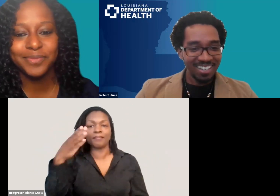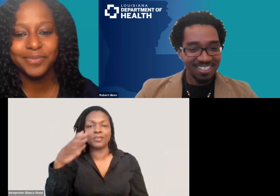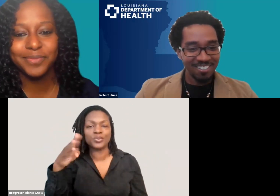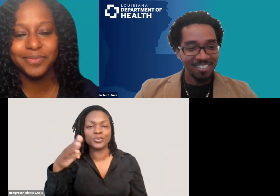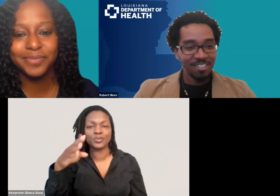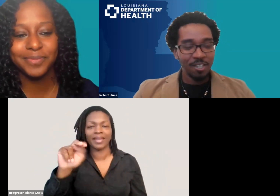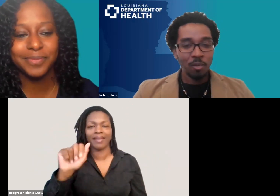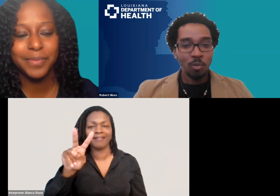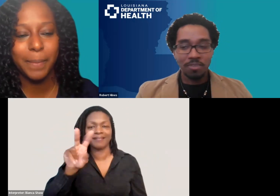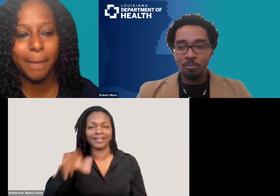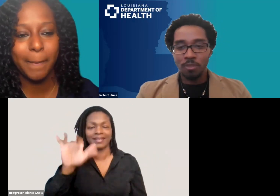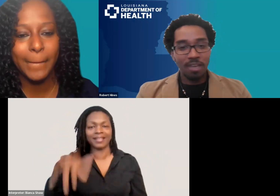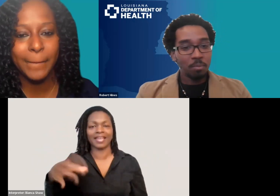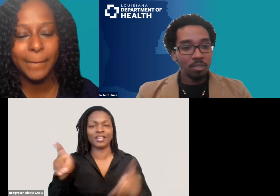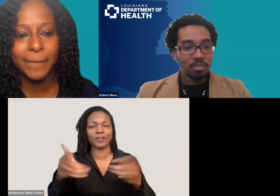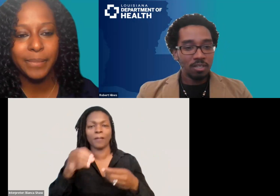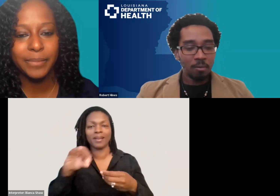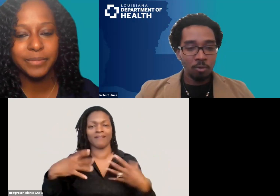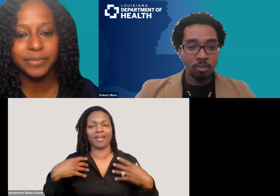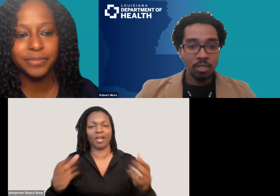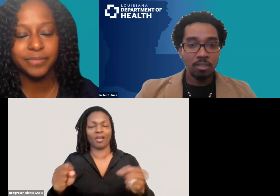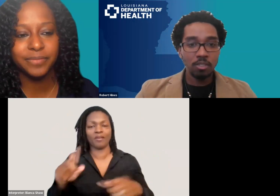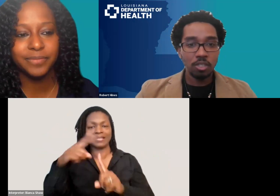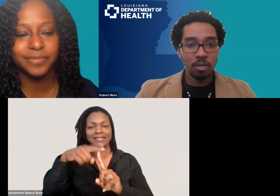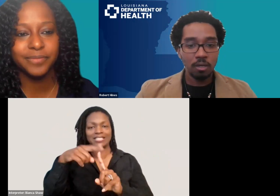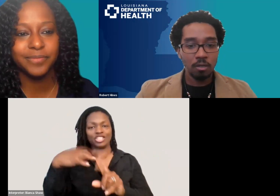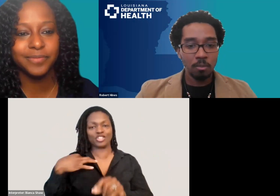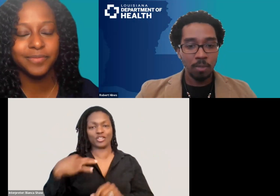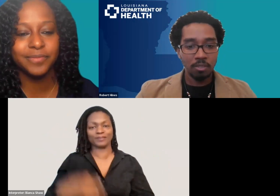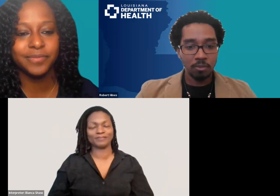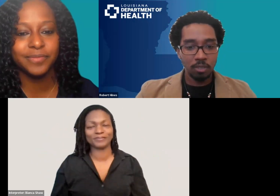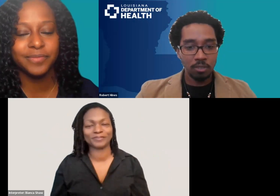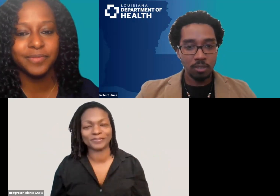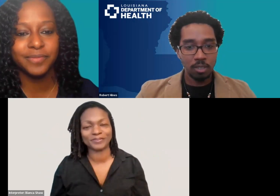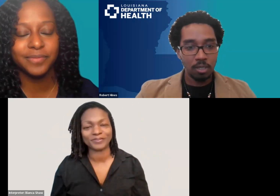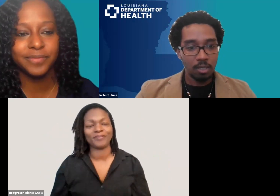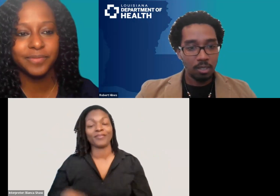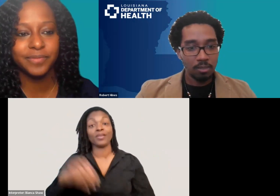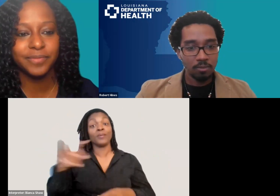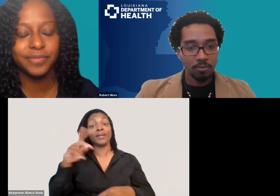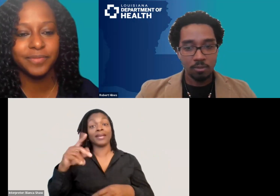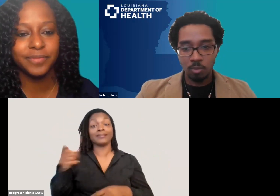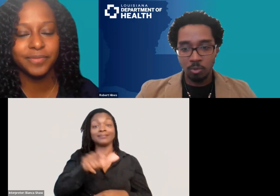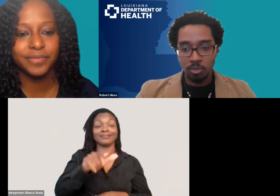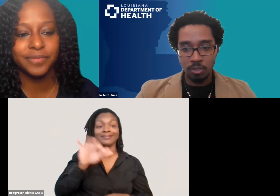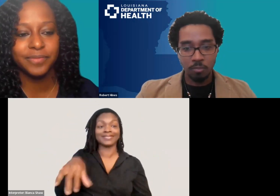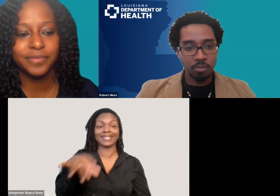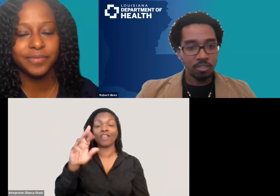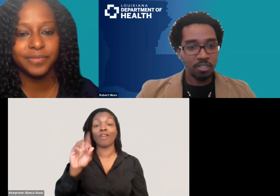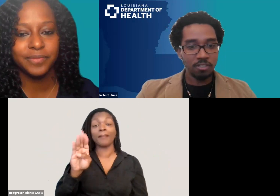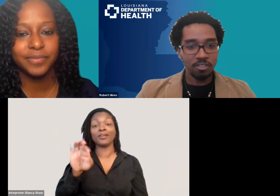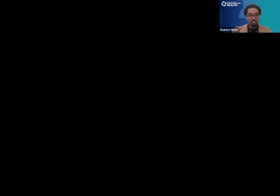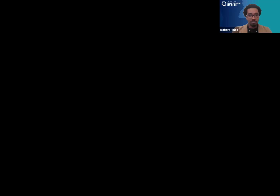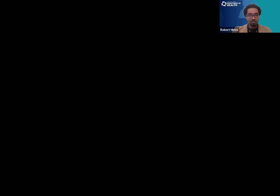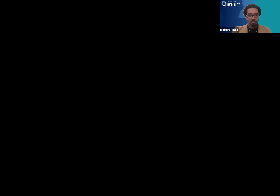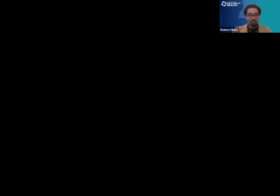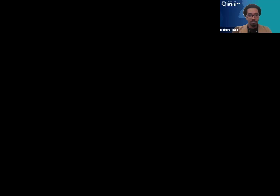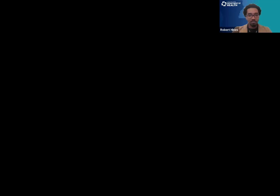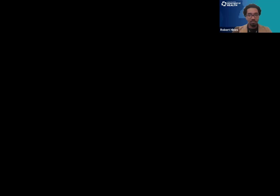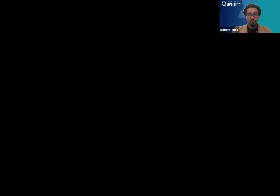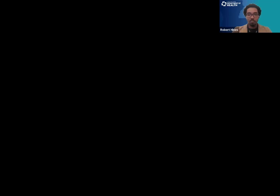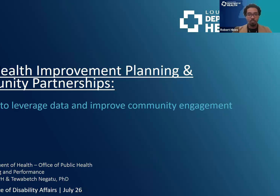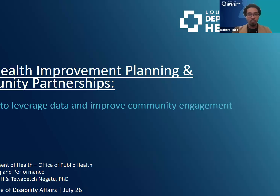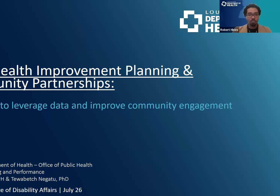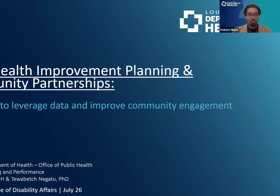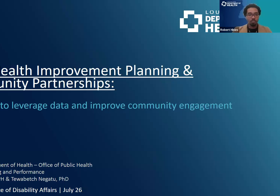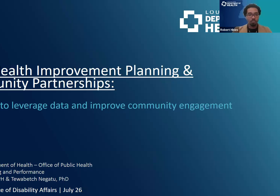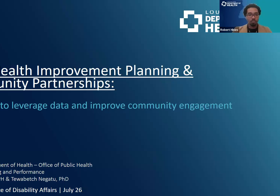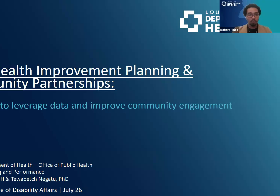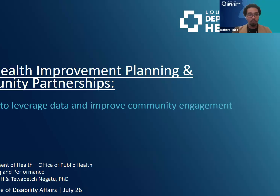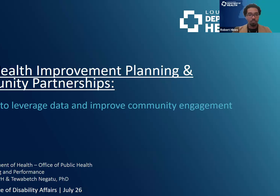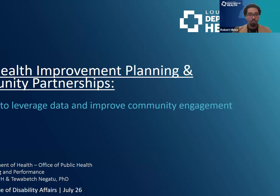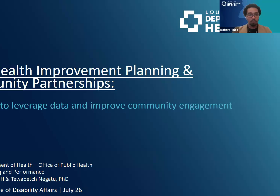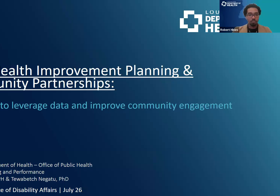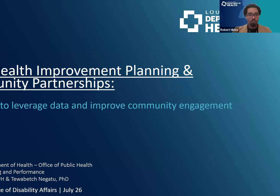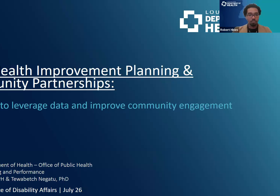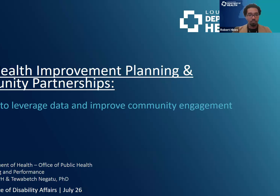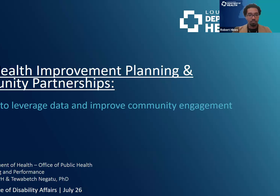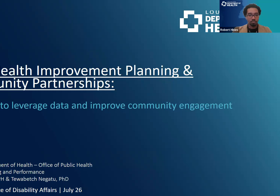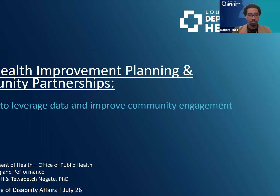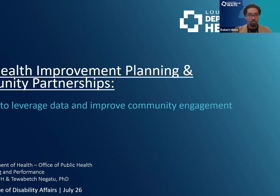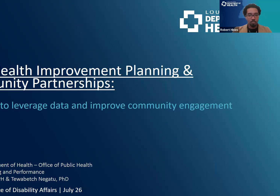Excellent. With that being said, I will go ahead and share my screen. And we will start the presentation today.